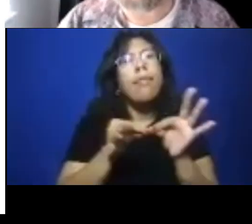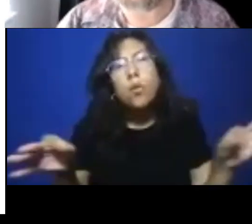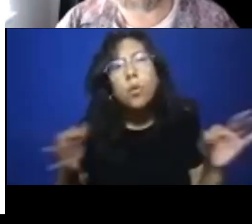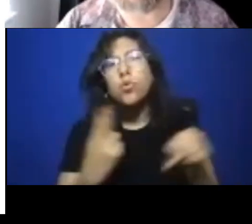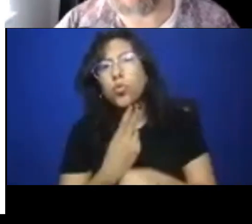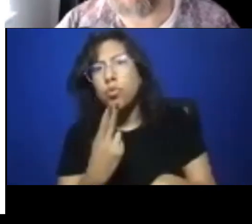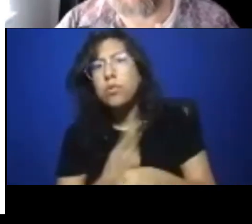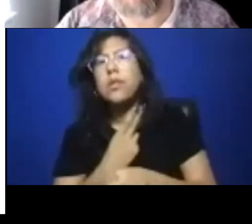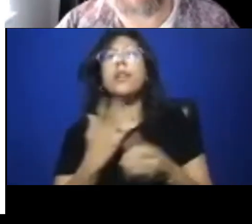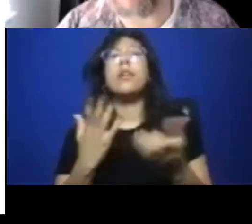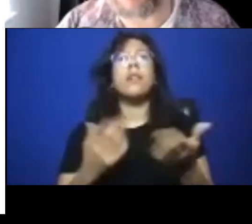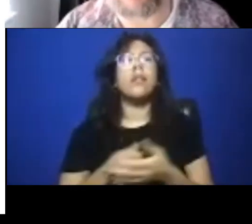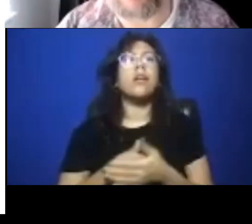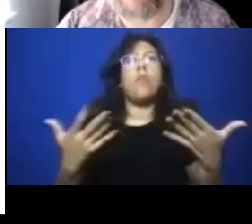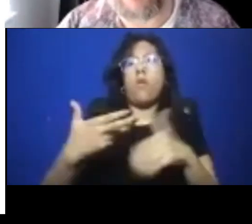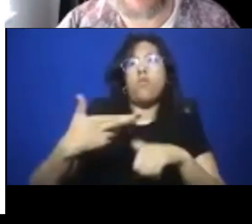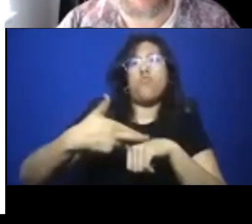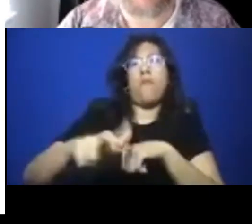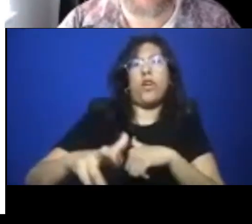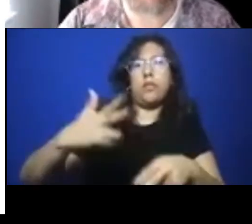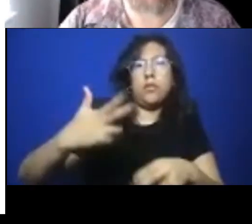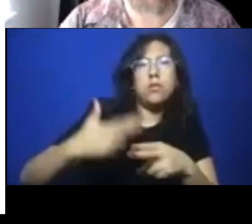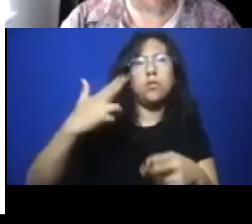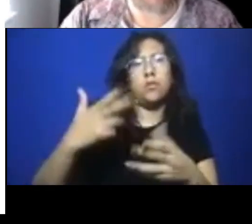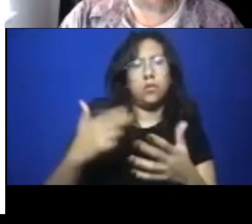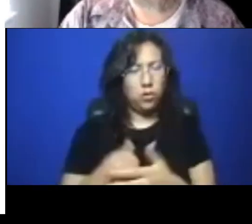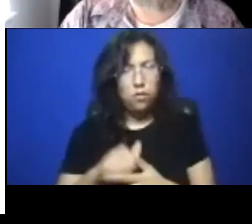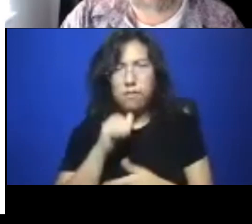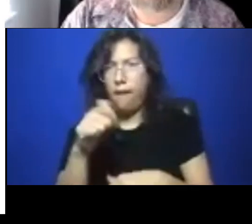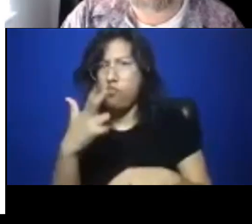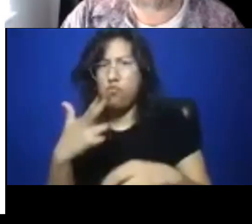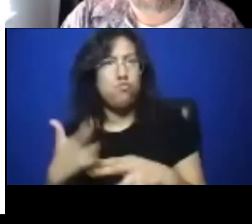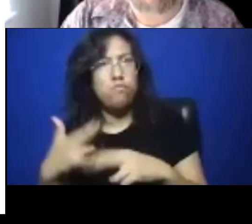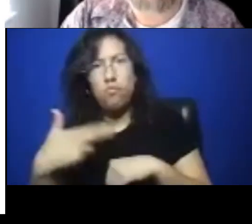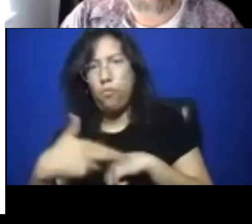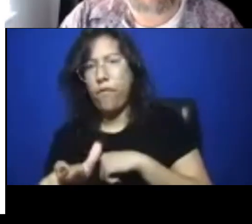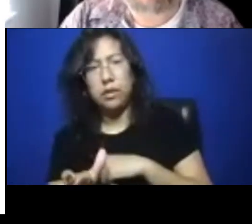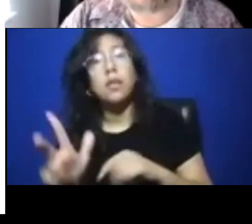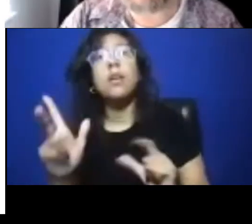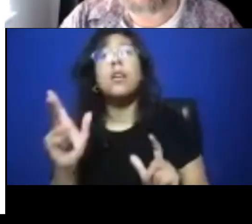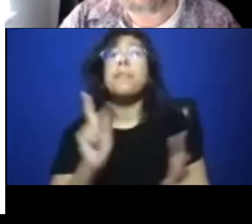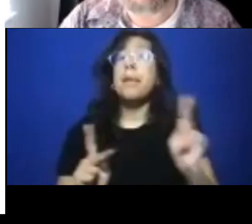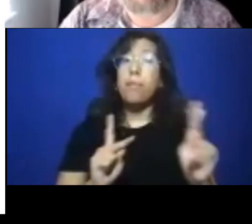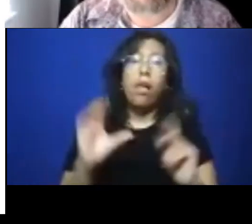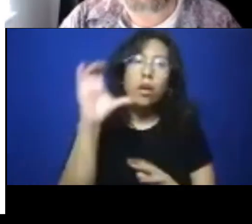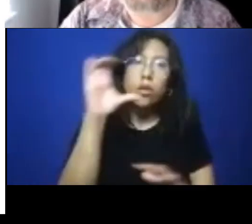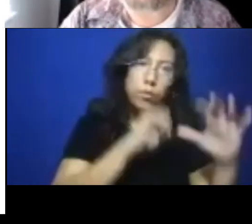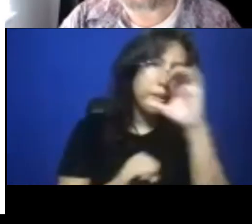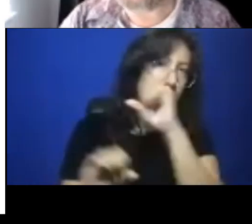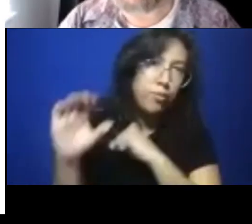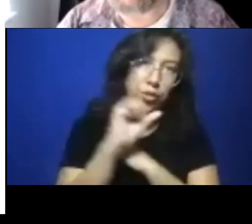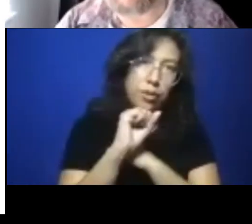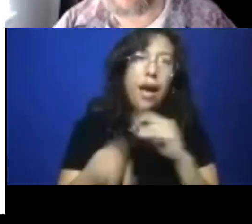What kinds of references or inferences? People also might be making assumptions about people's identity or experiences.